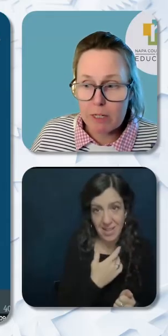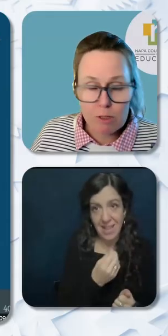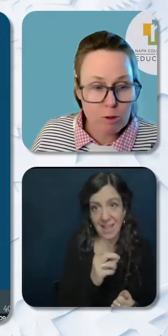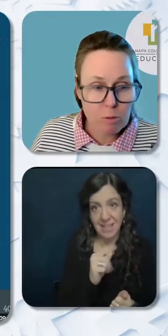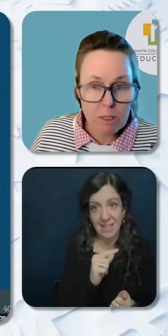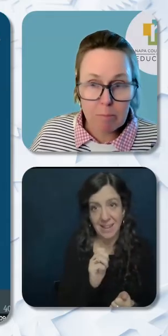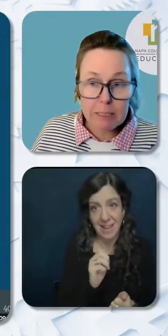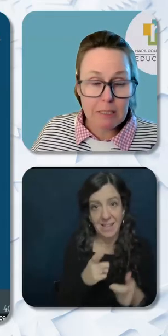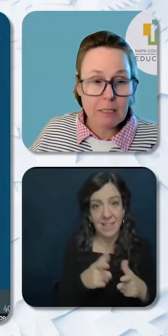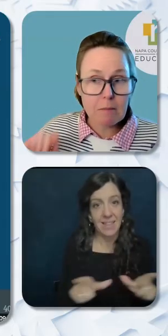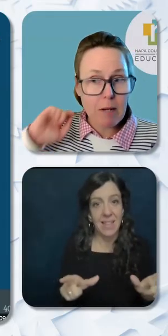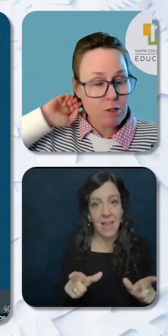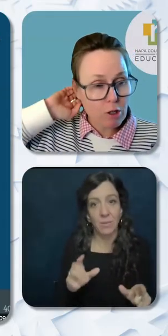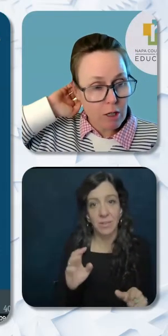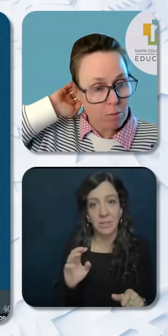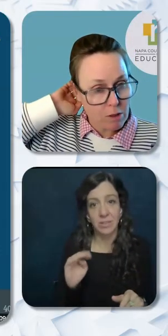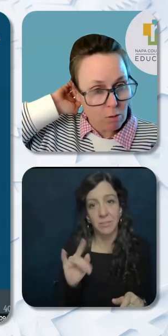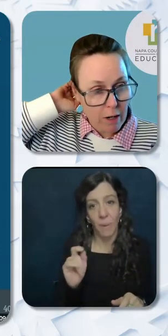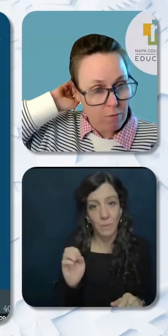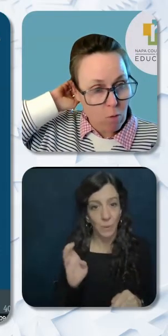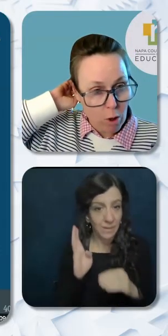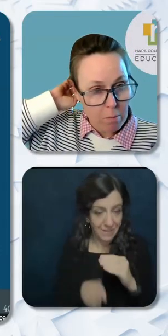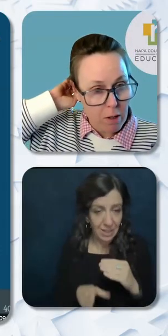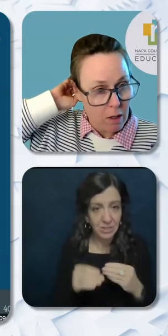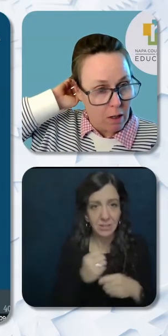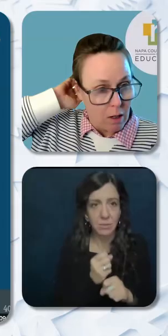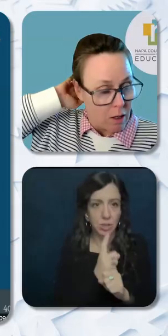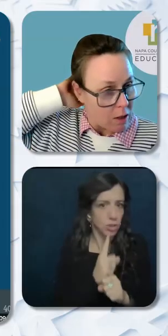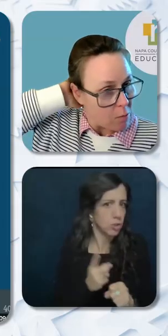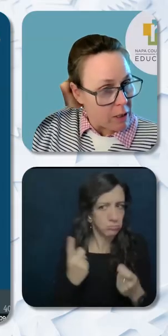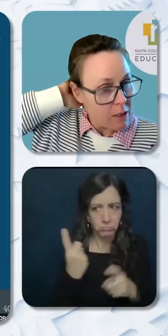language milestones was completed, and make sure it was the right form.